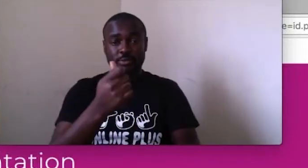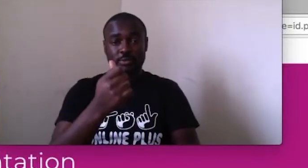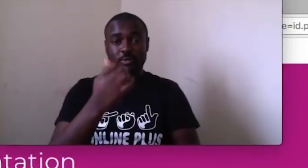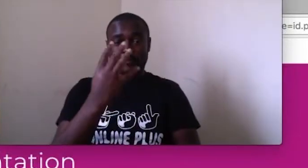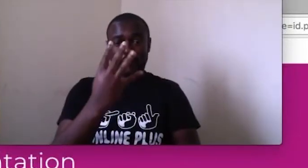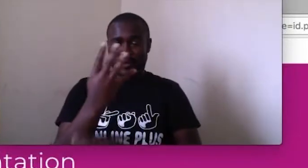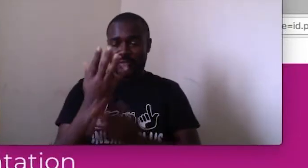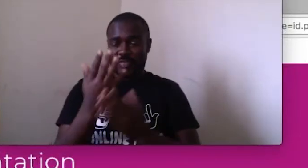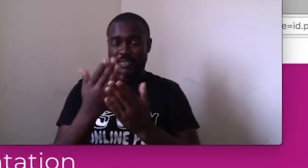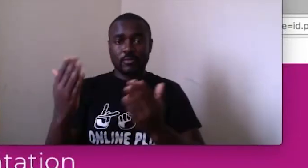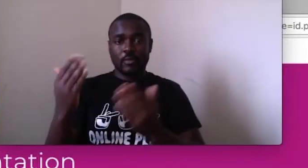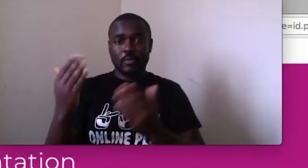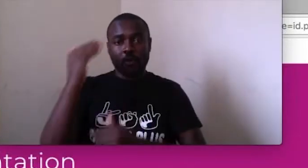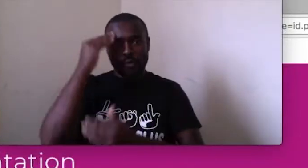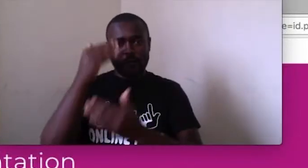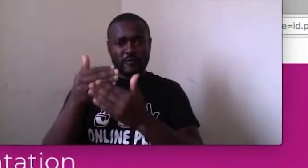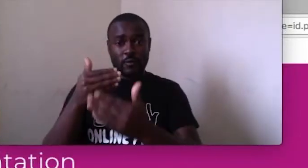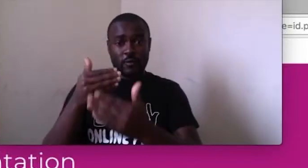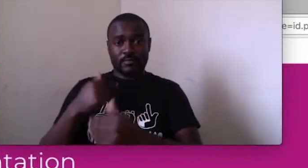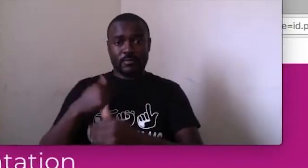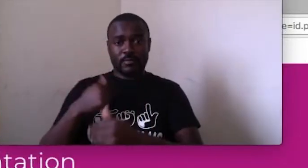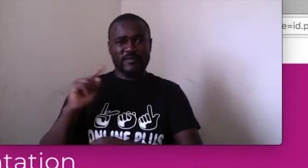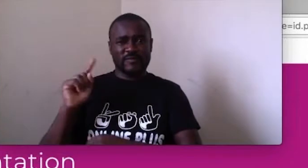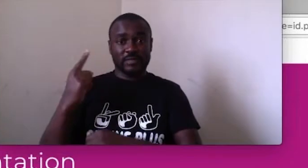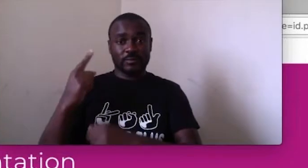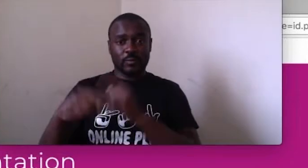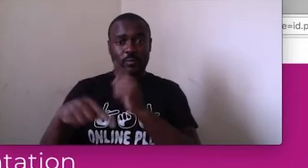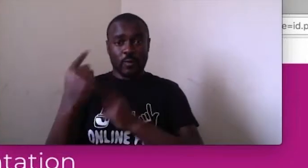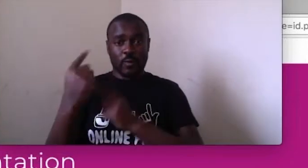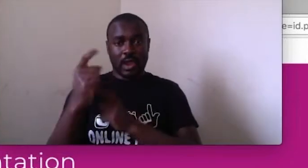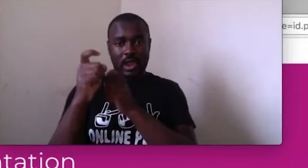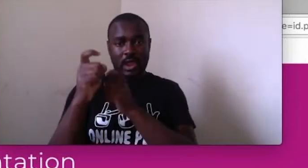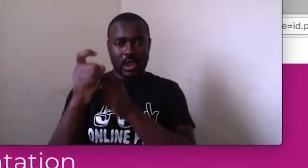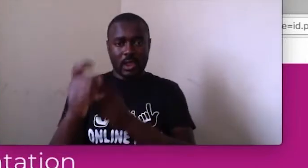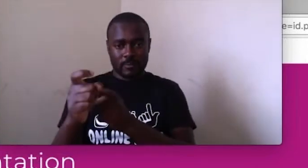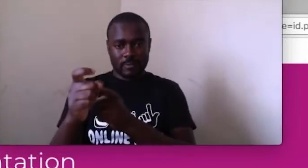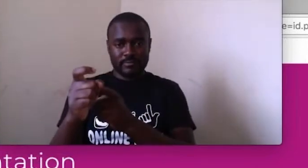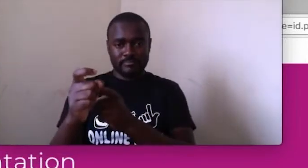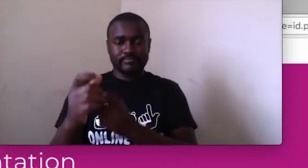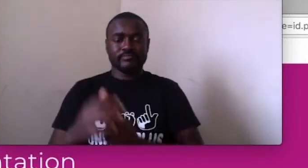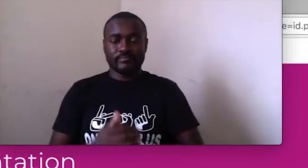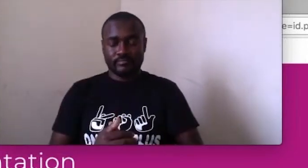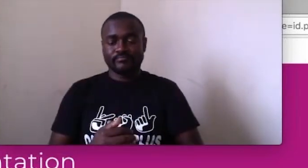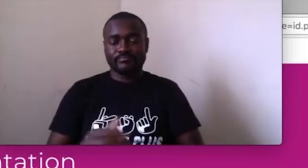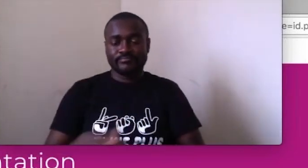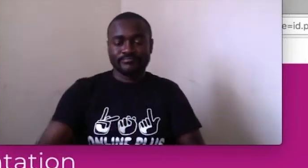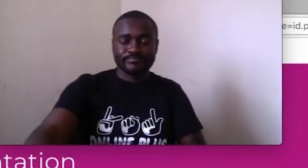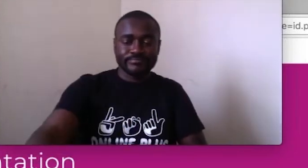The final thing I'll talk about is the things I wish I knew before I won the grant